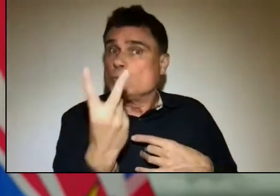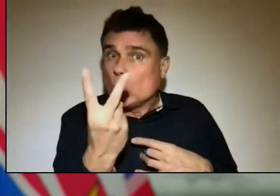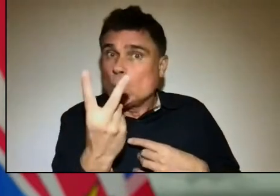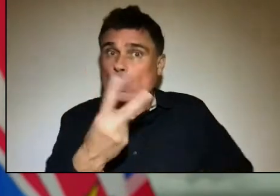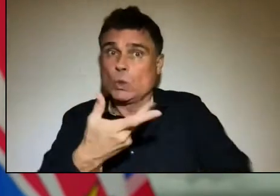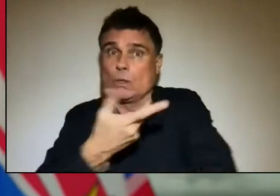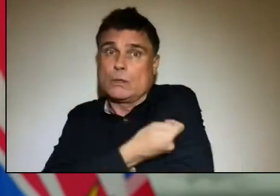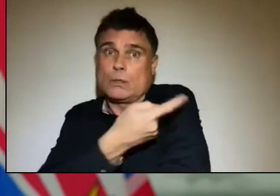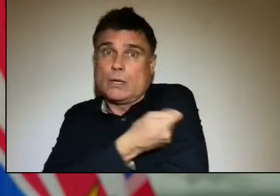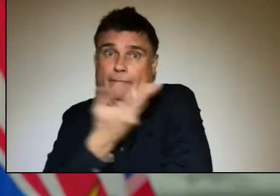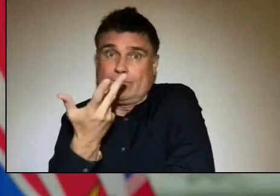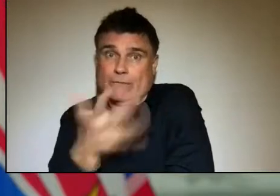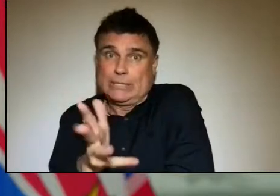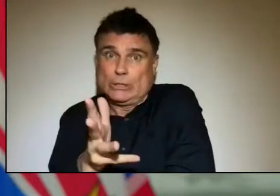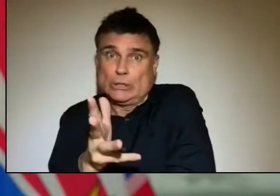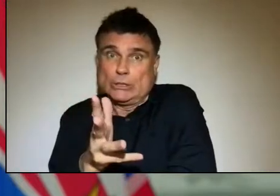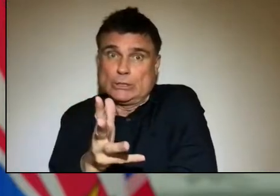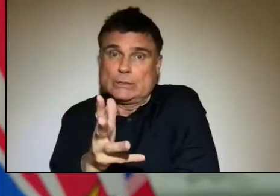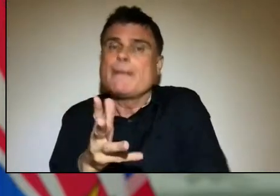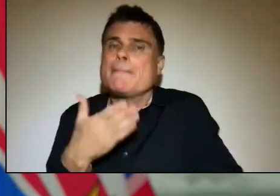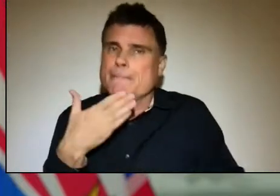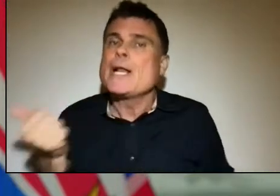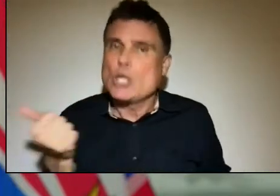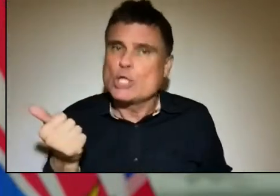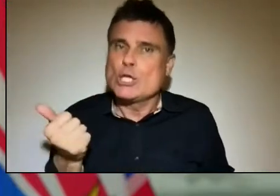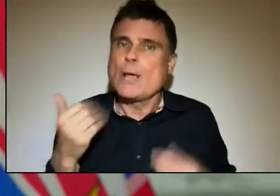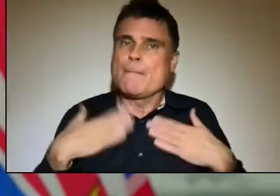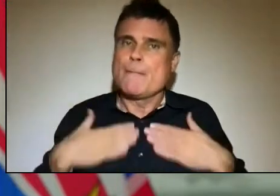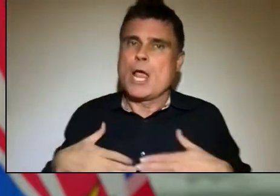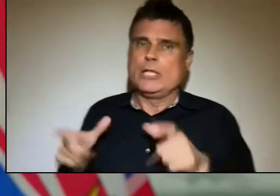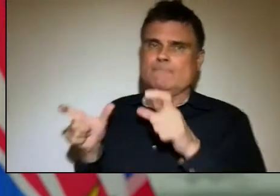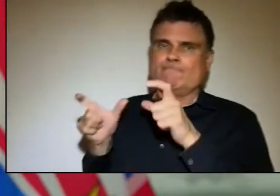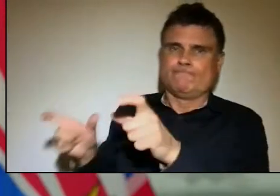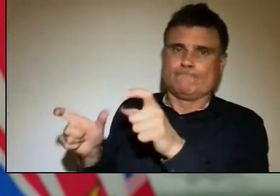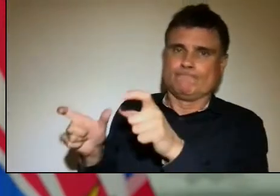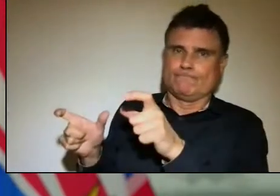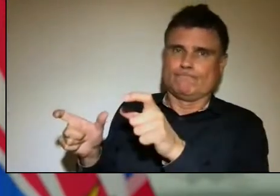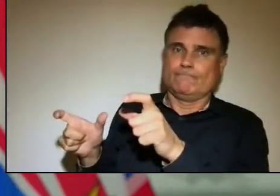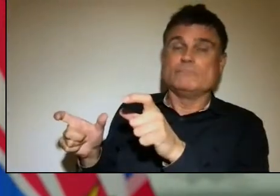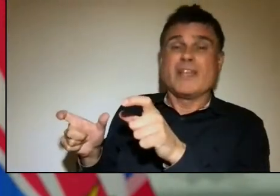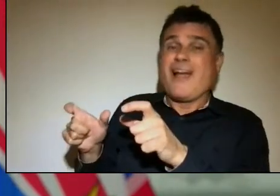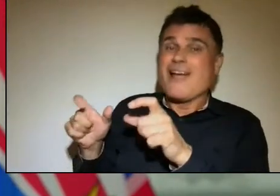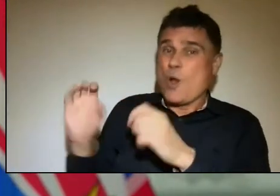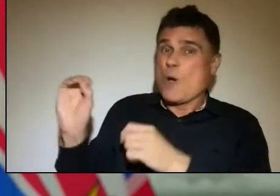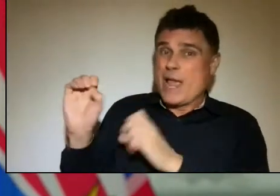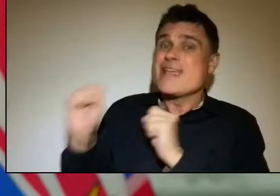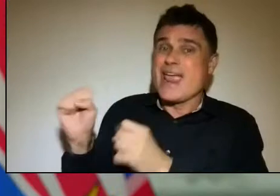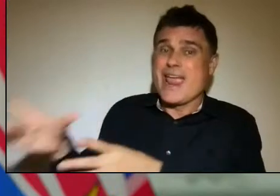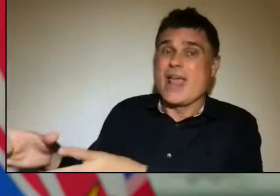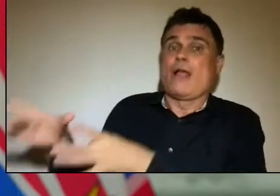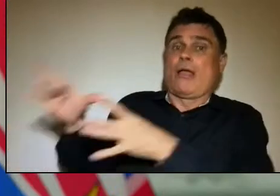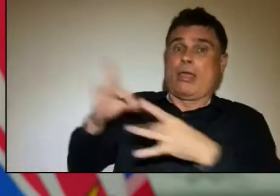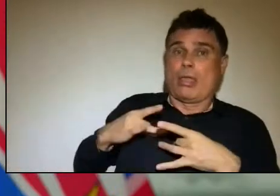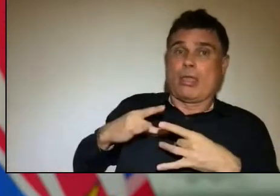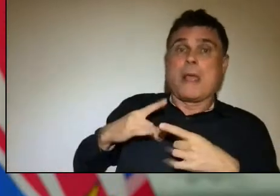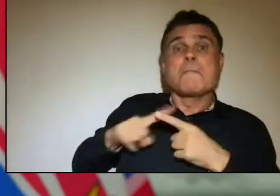vaccinated, regardless of how long ago that was, are much more likely to have milder illness or